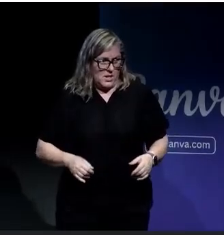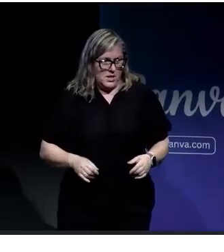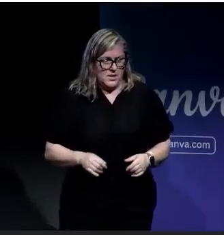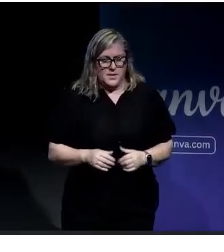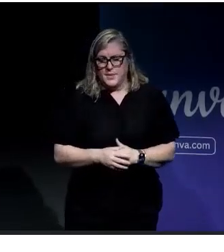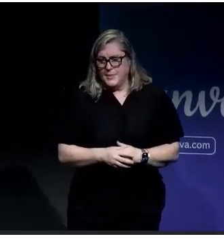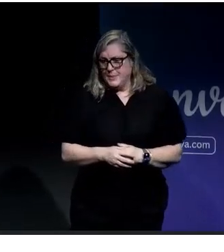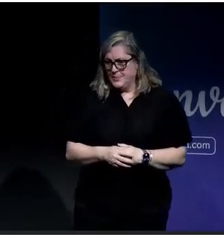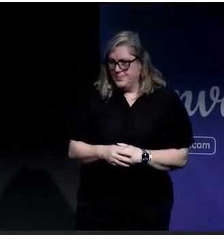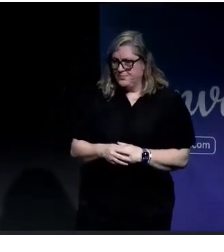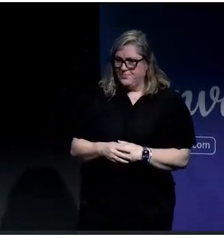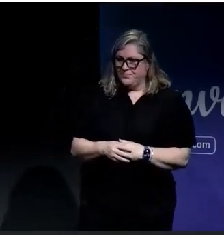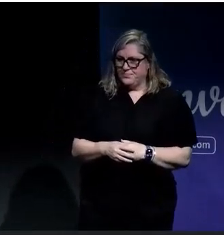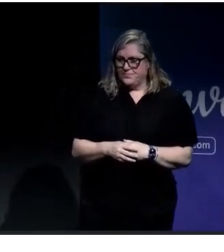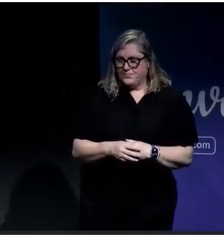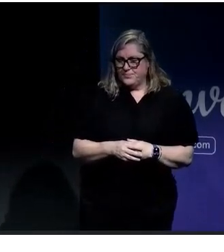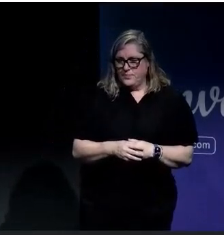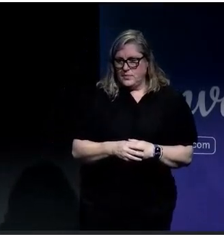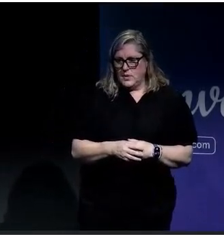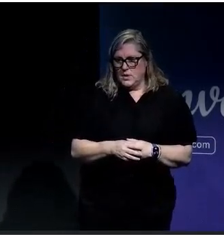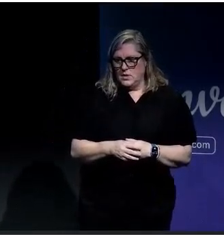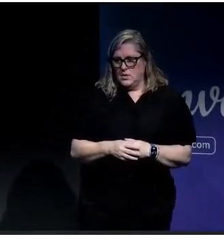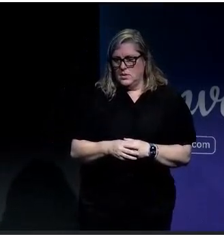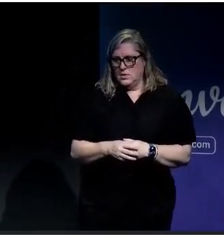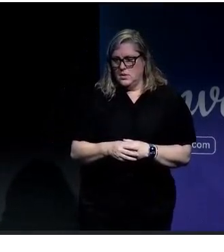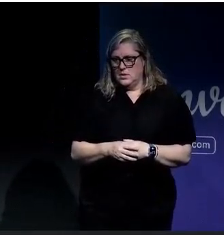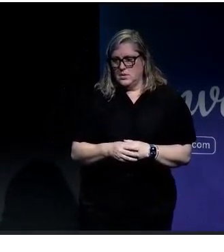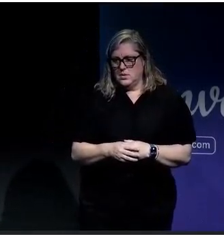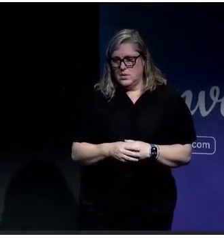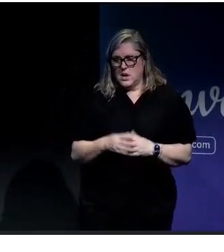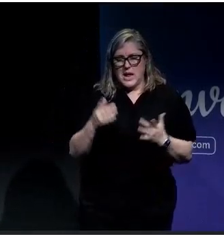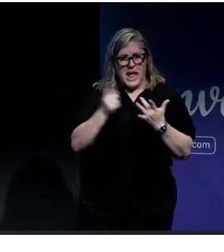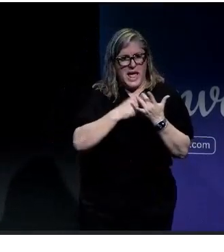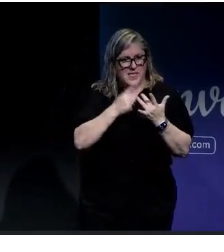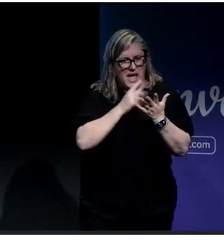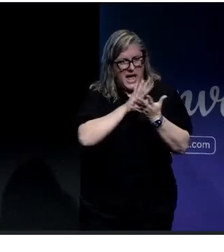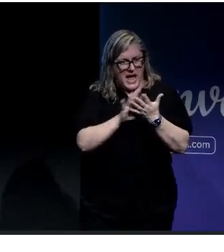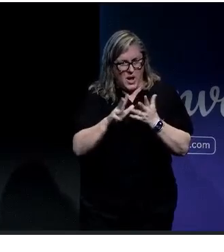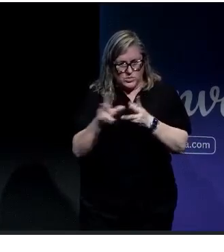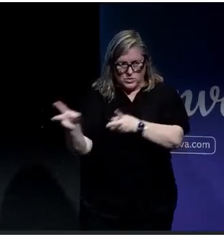So another way of bringing images into a website is to have them included